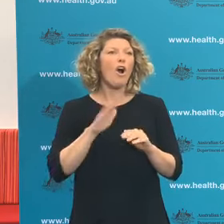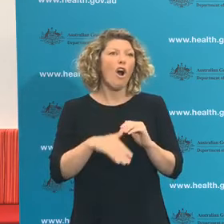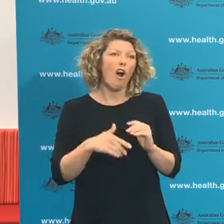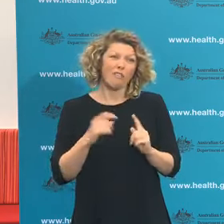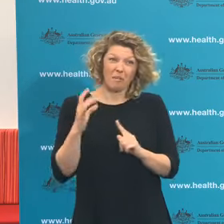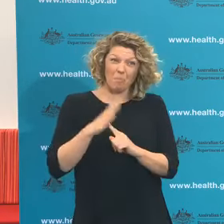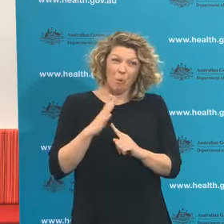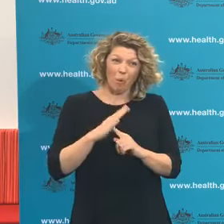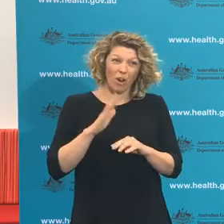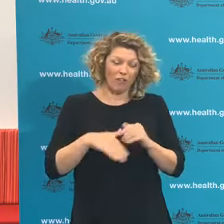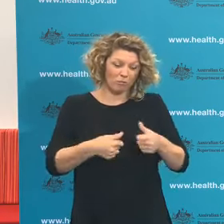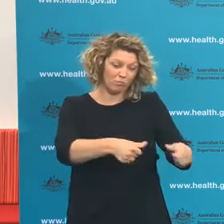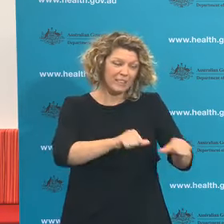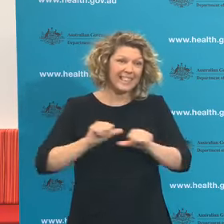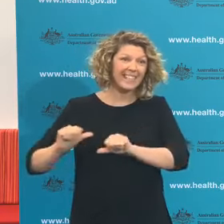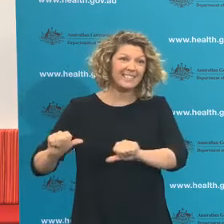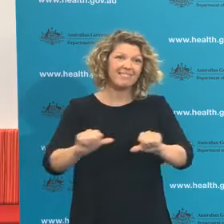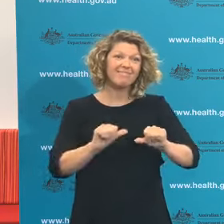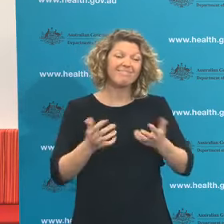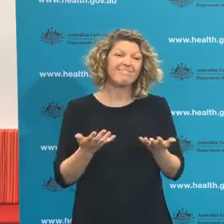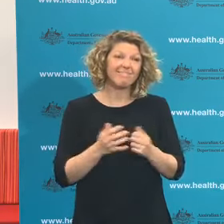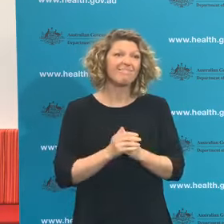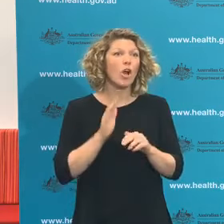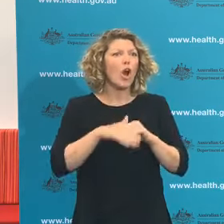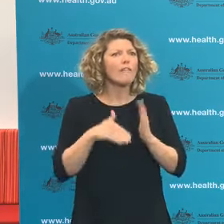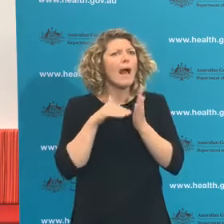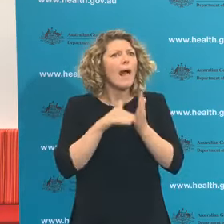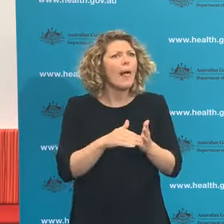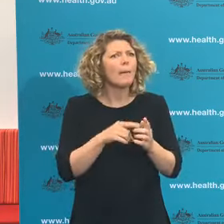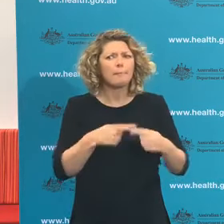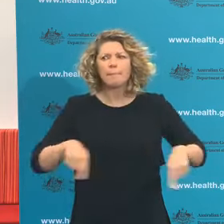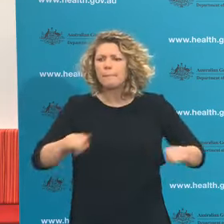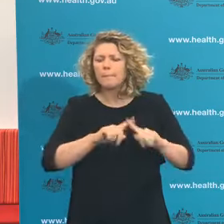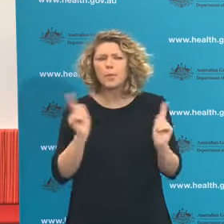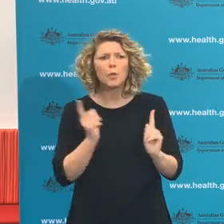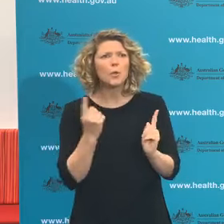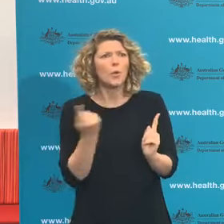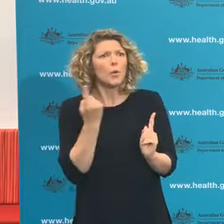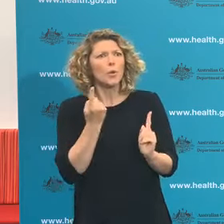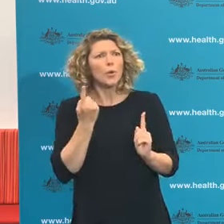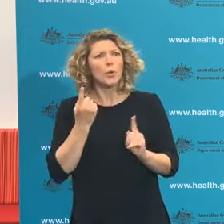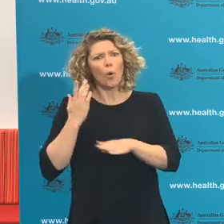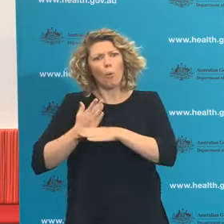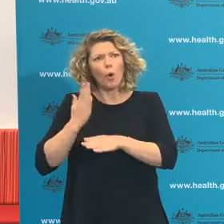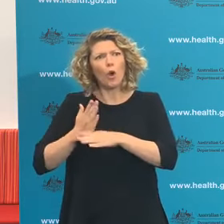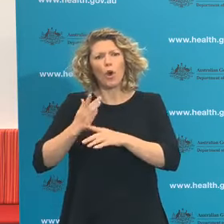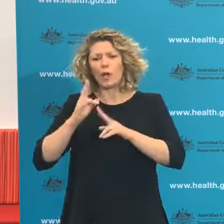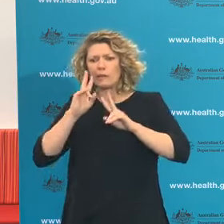it's about helping our public health officials do their job and that's all it